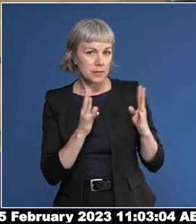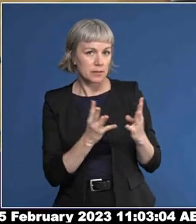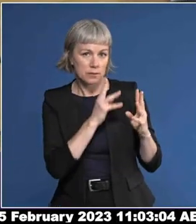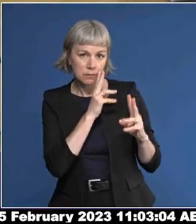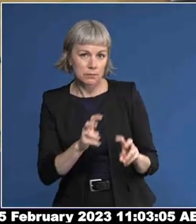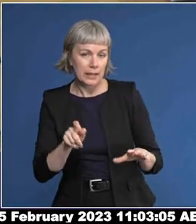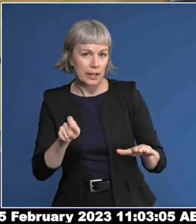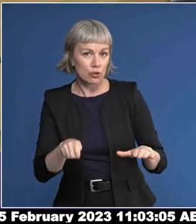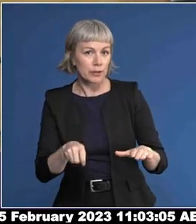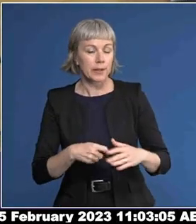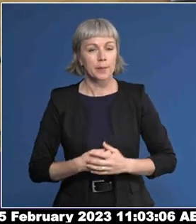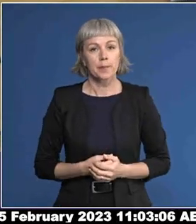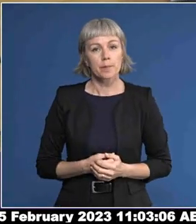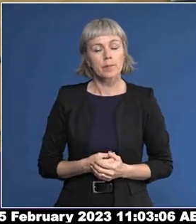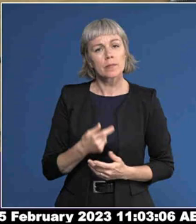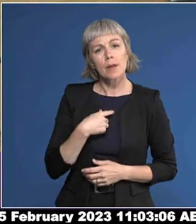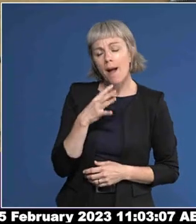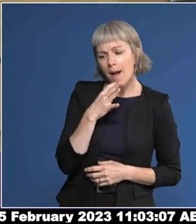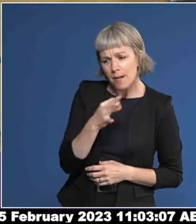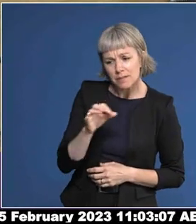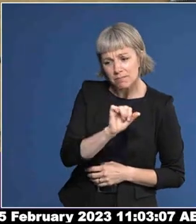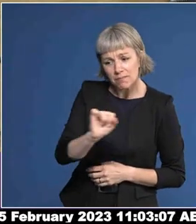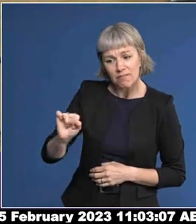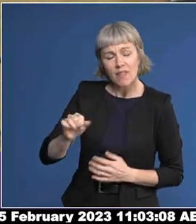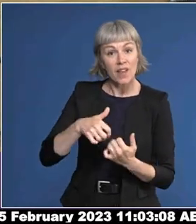them about their skills, qualification and training to become advocates.